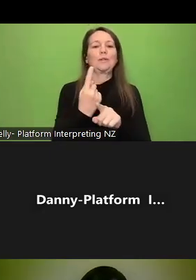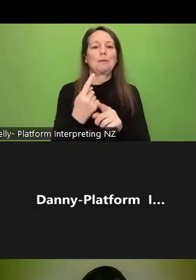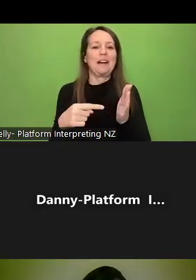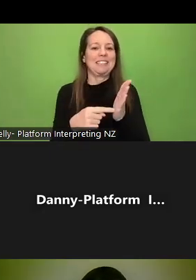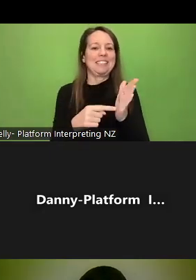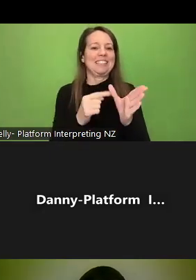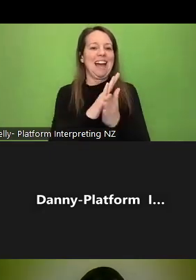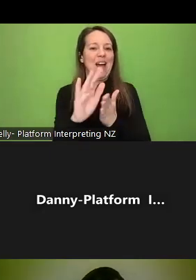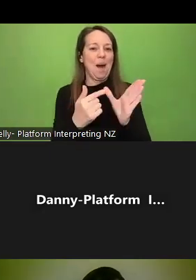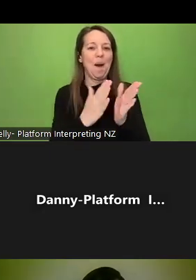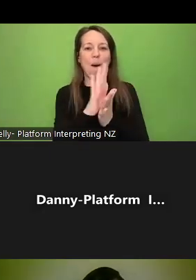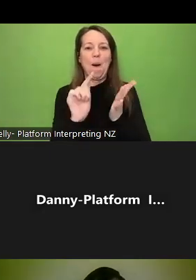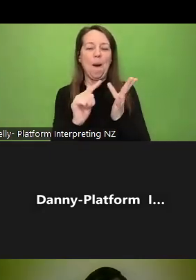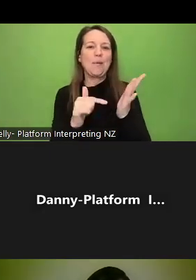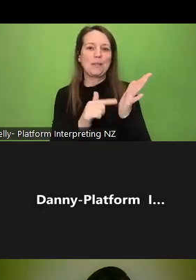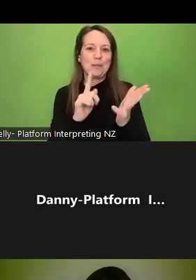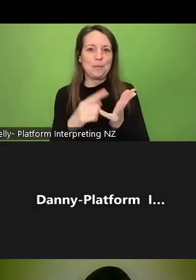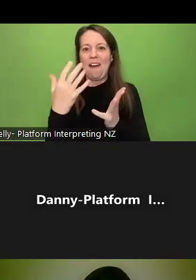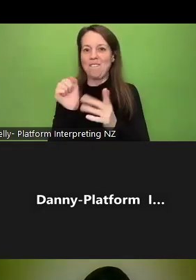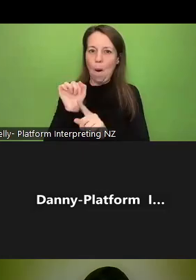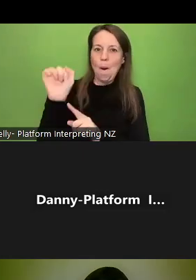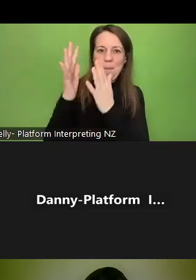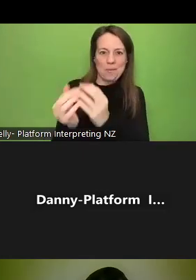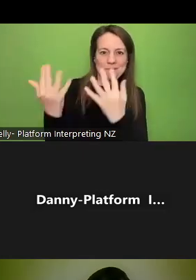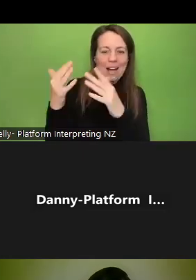To check out Tahahotu, you can give us a call.